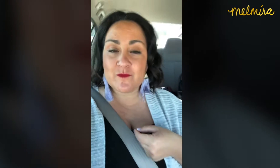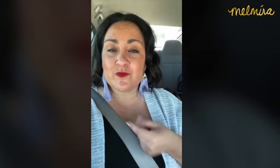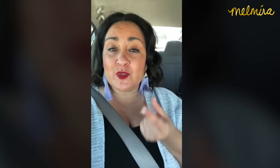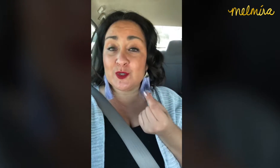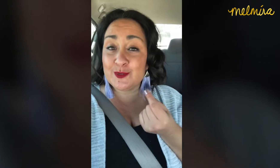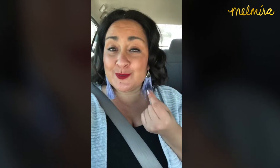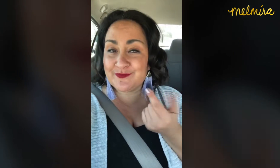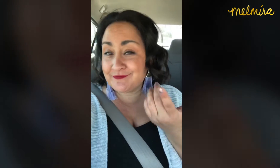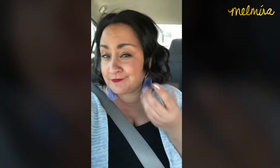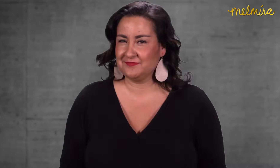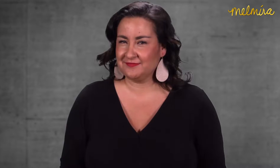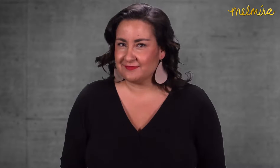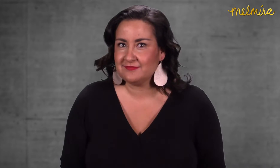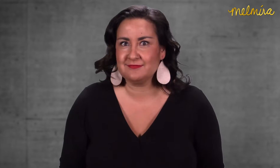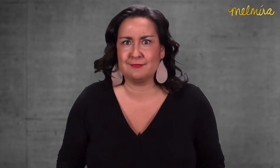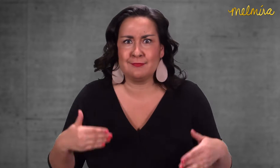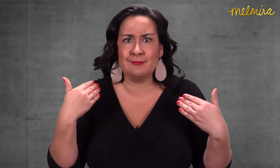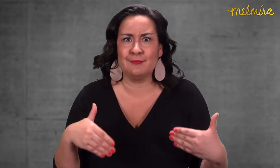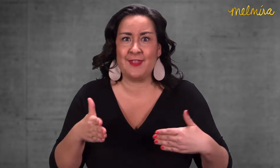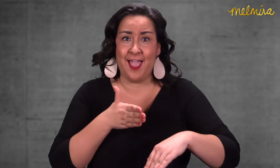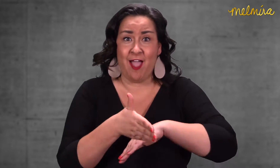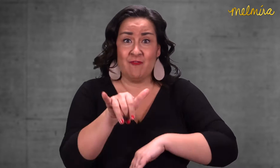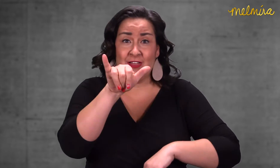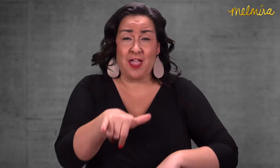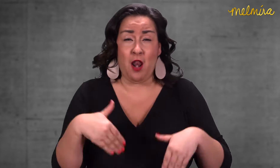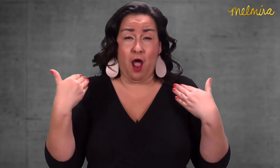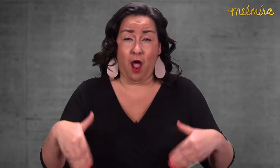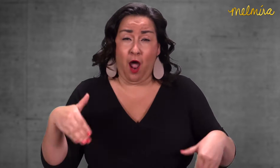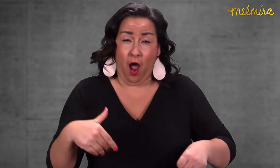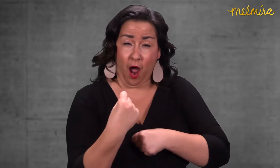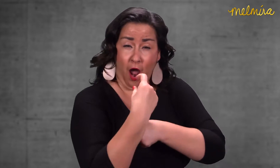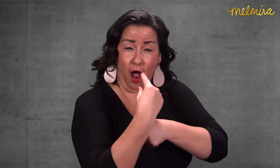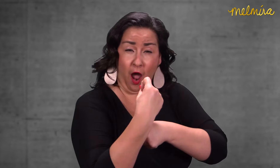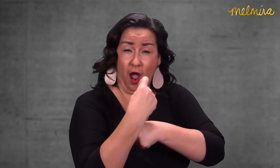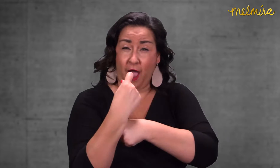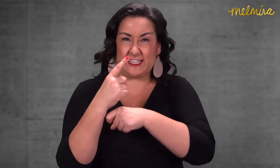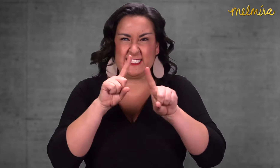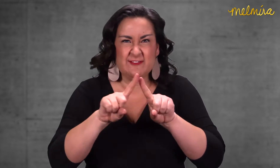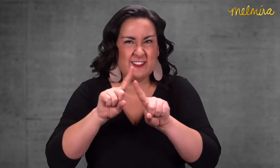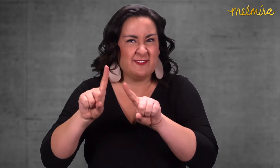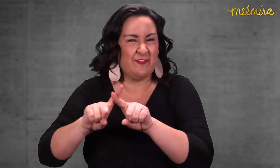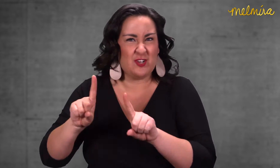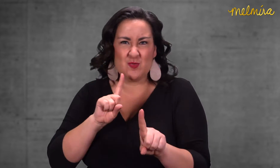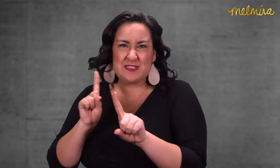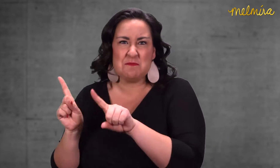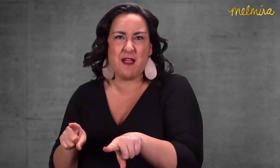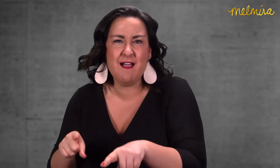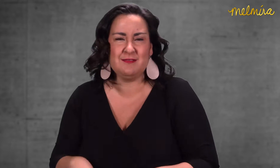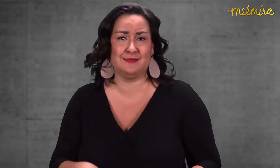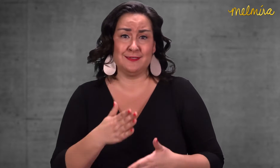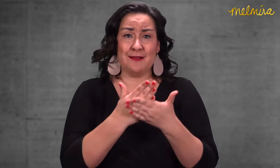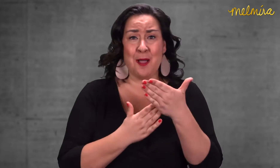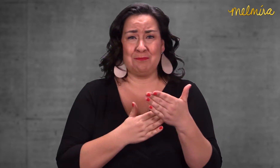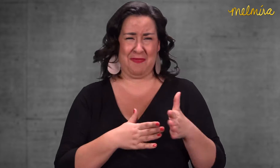Mmhmm! What will I do? So after that, I got SO many responses.